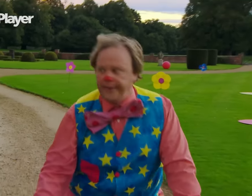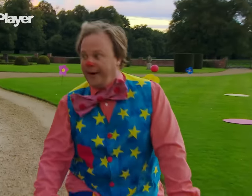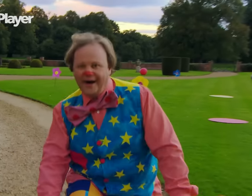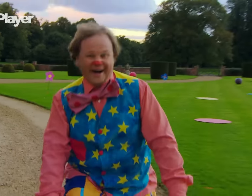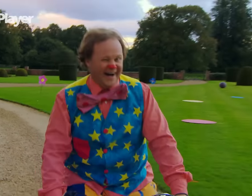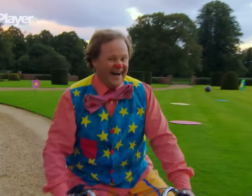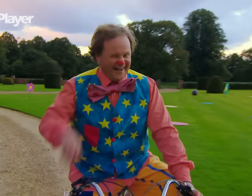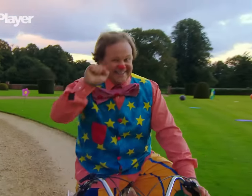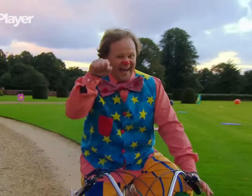oh